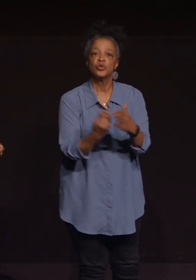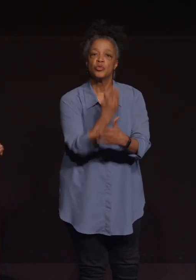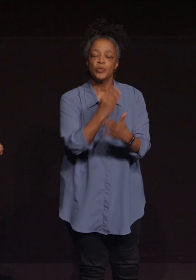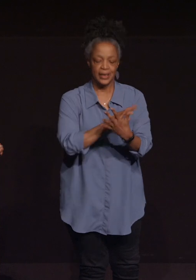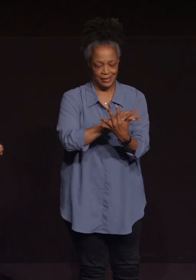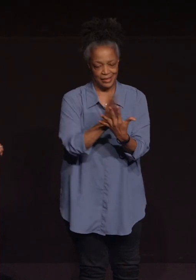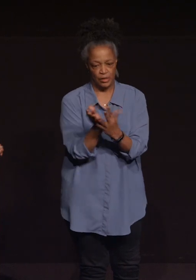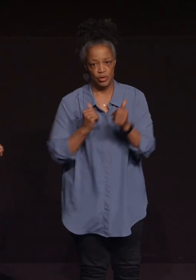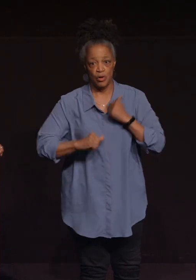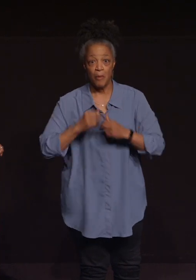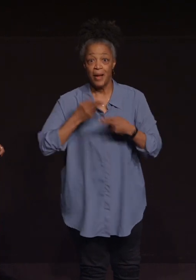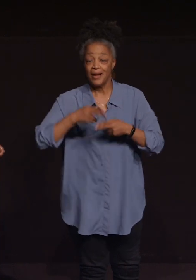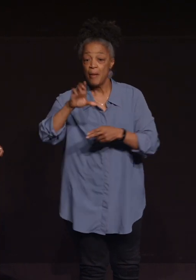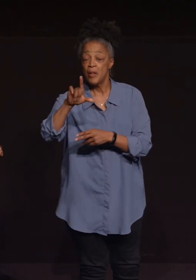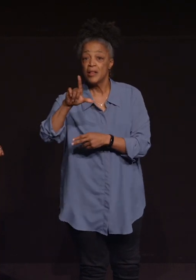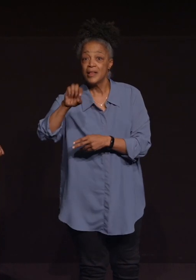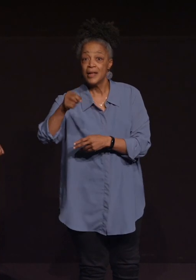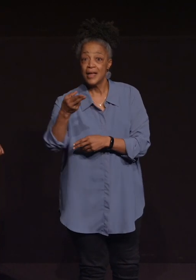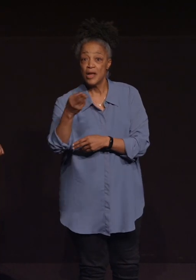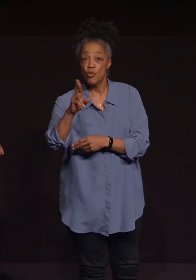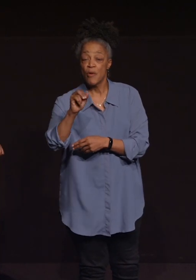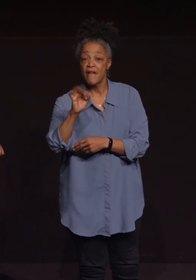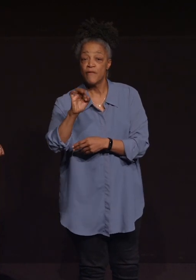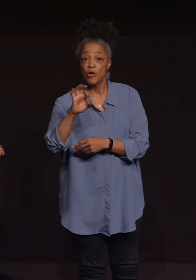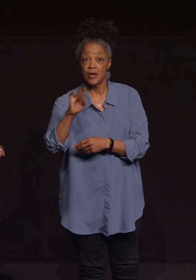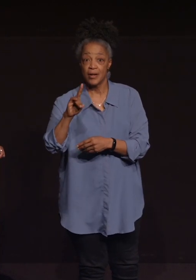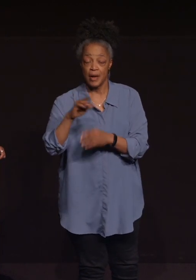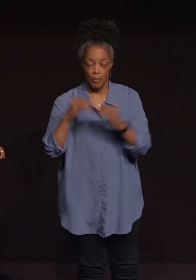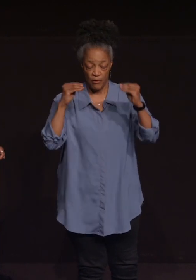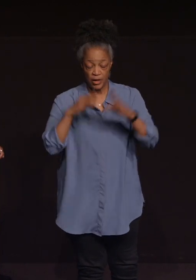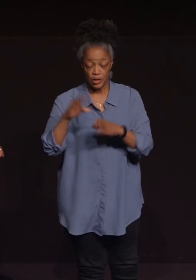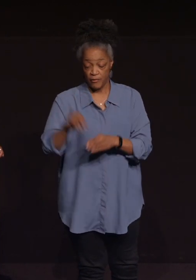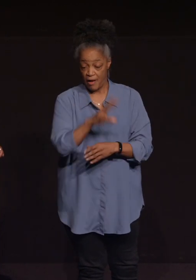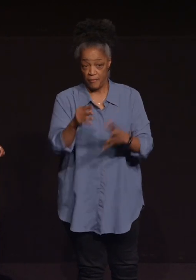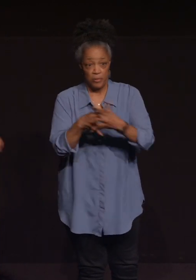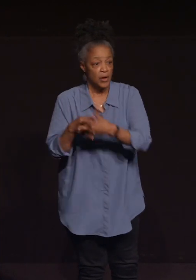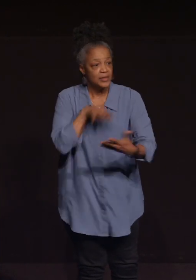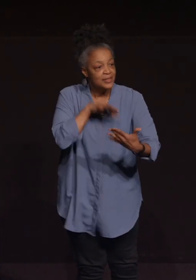My name is Leigh Raiford. I am professor of African American Studies, and along with